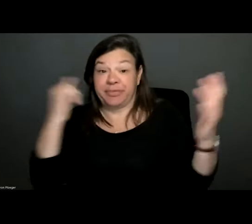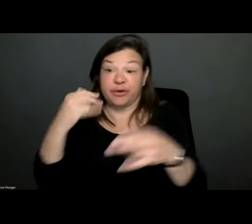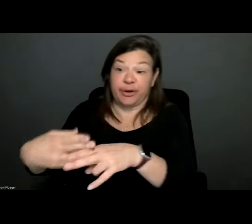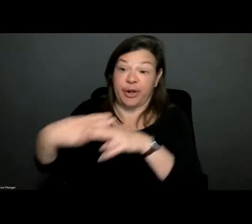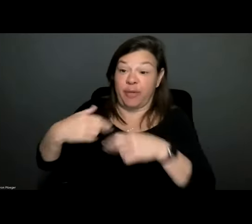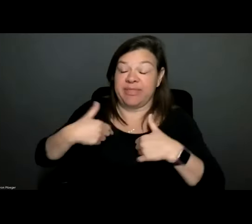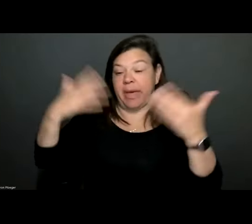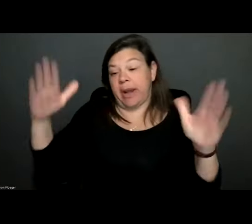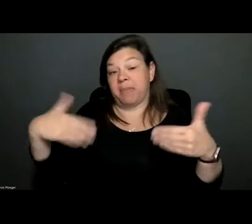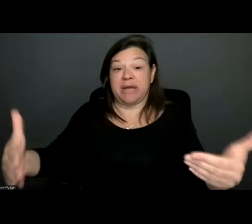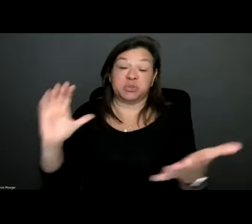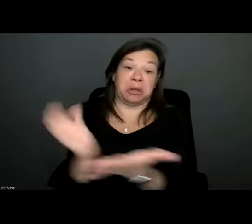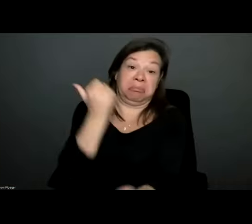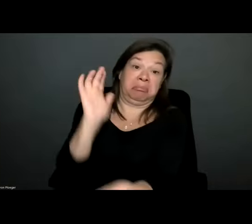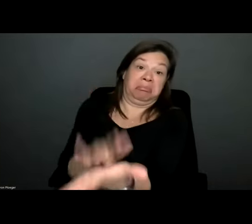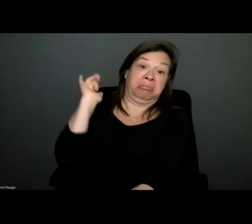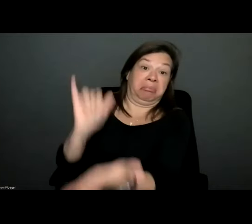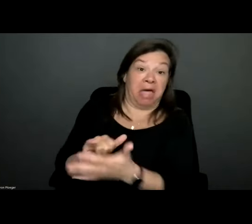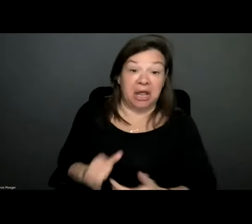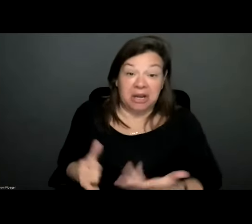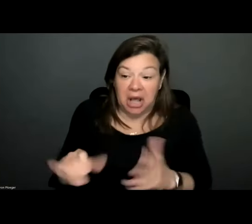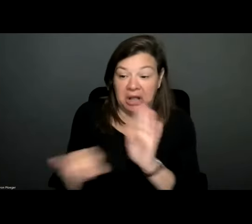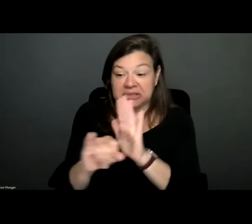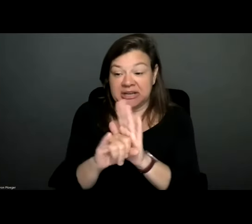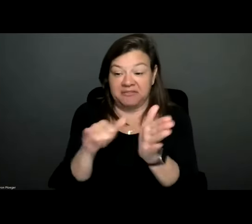I might as well make myself identifiable to them.